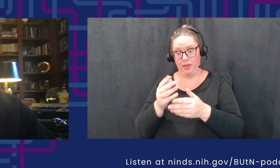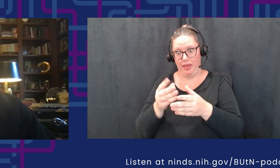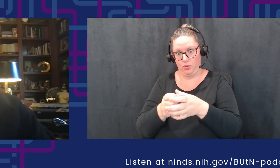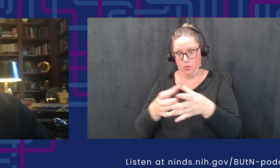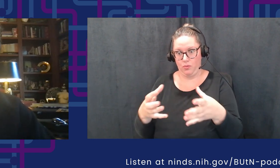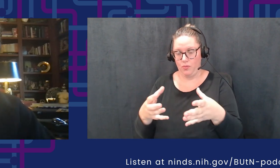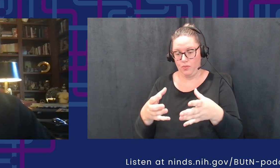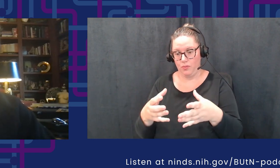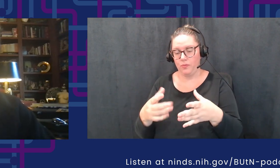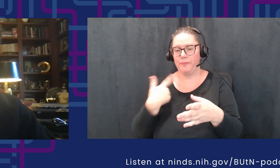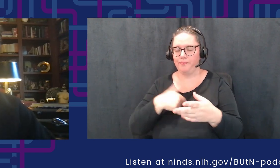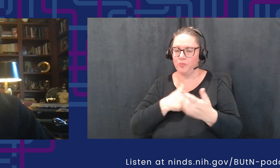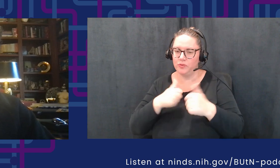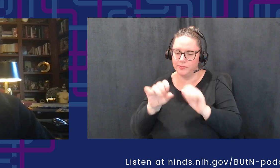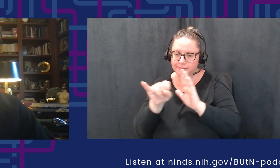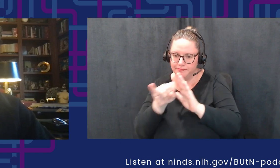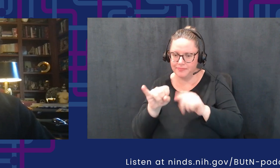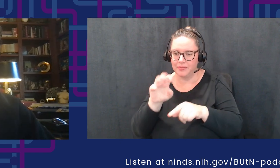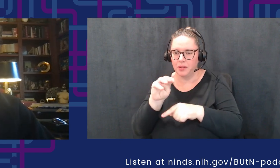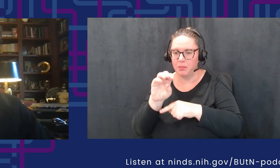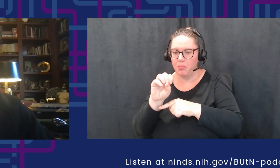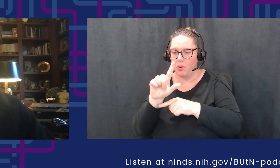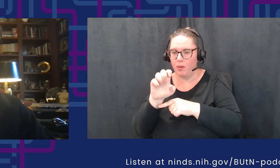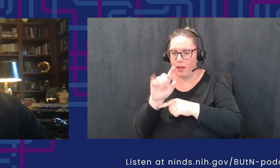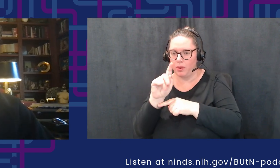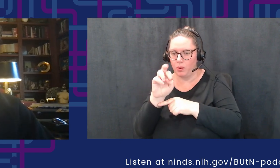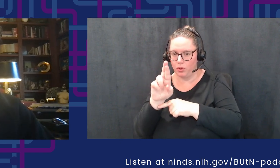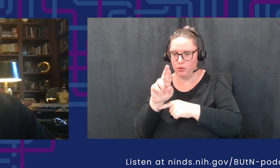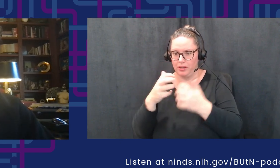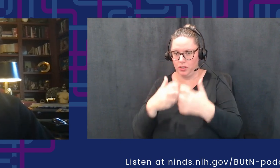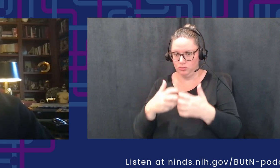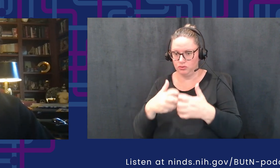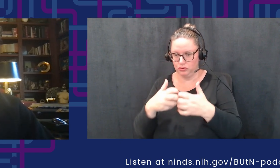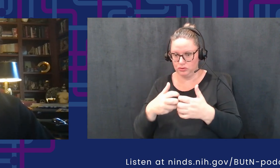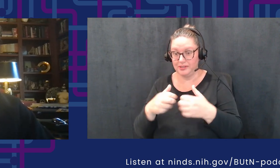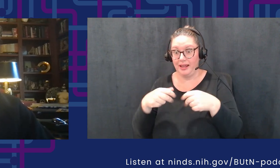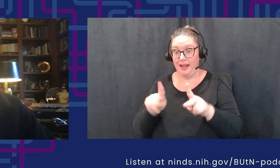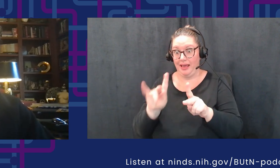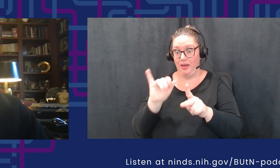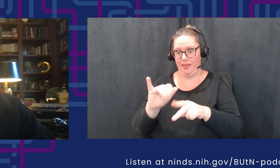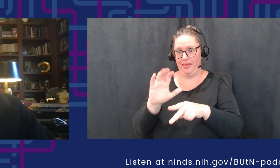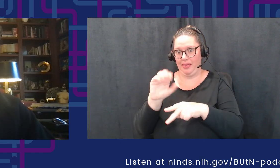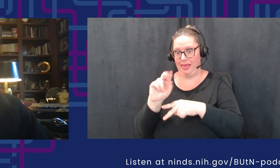And we try to identify these molecular engines that allow these cancer cells to